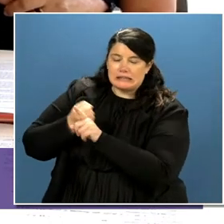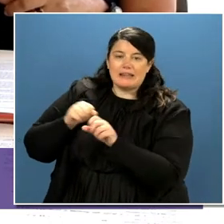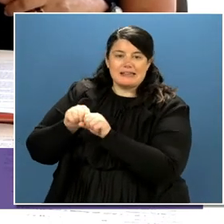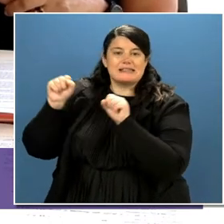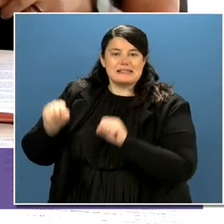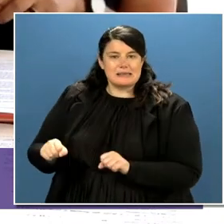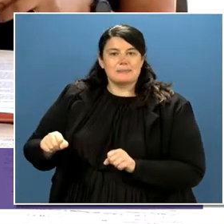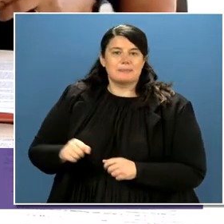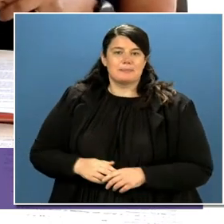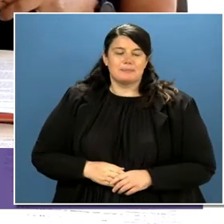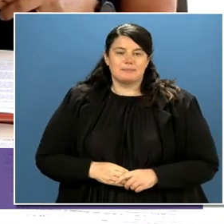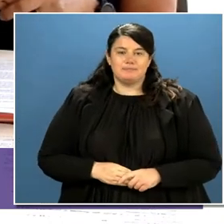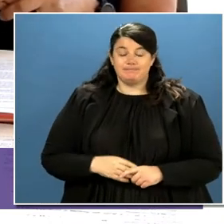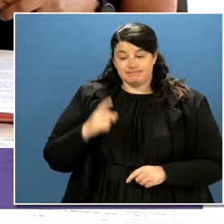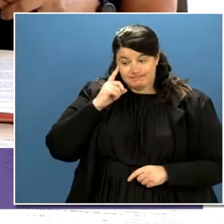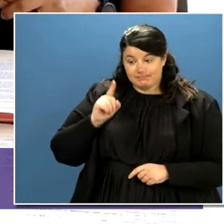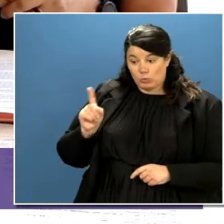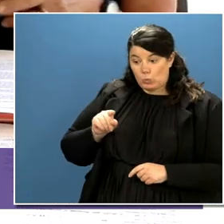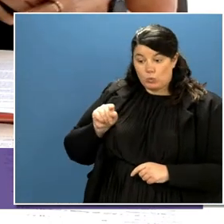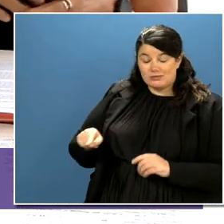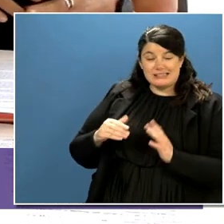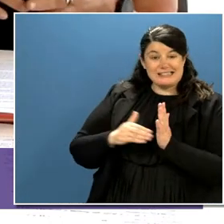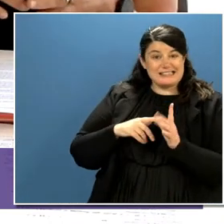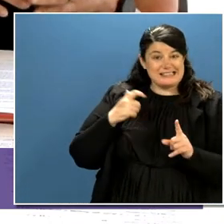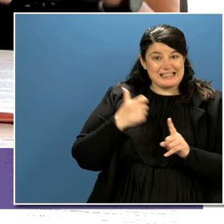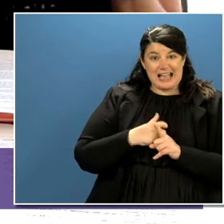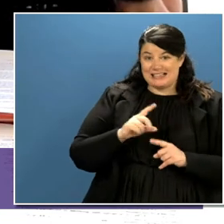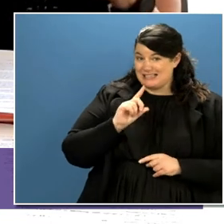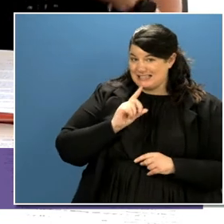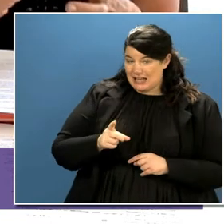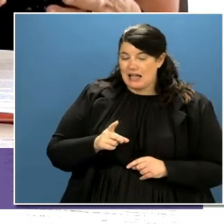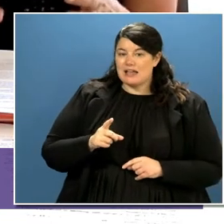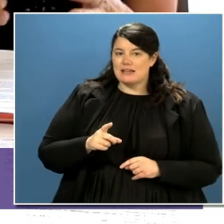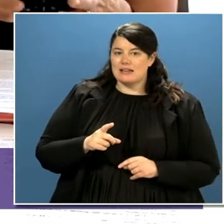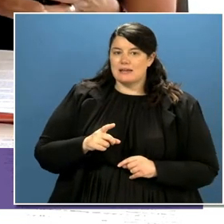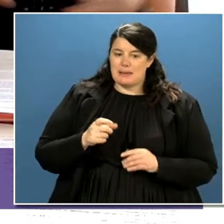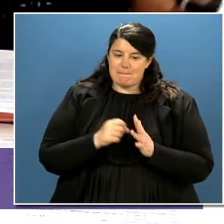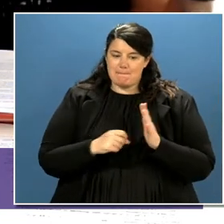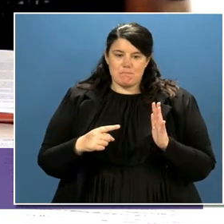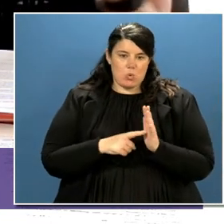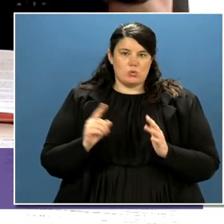So I think what Zack --- the important piece of the puzzle is the move from